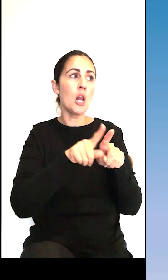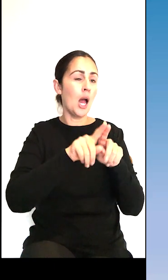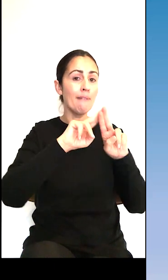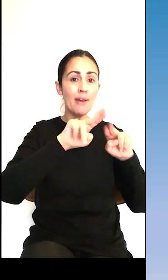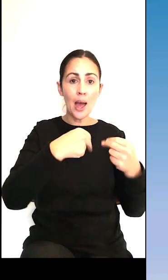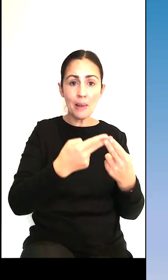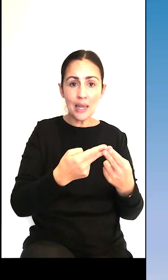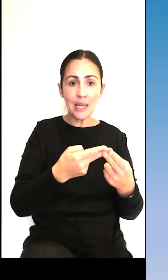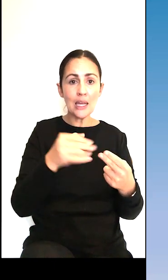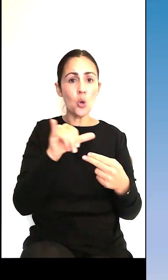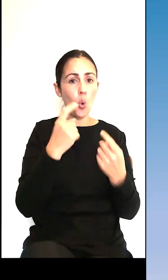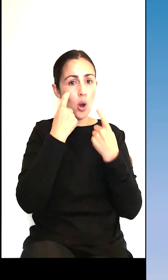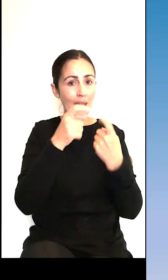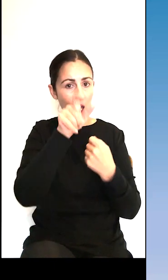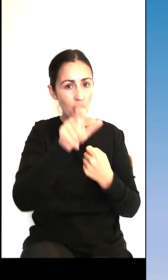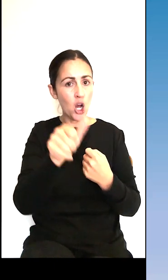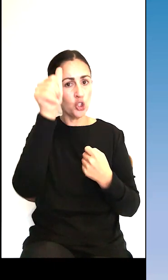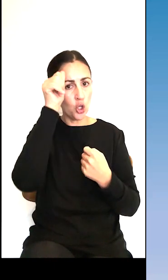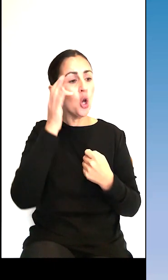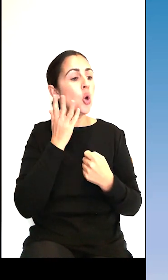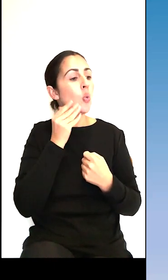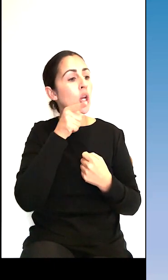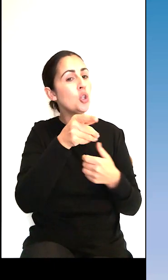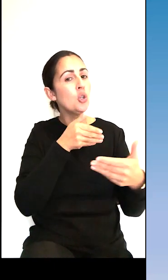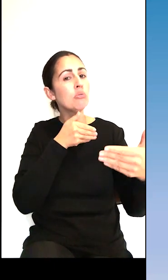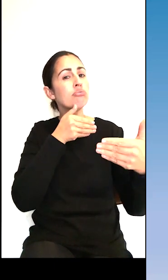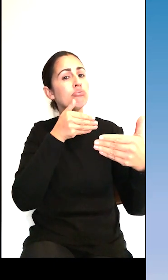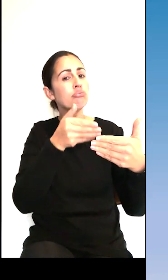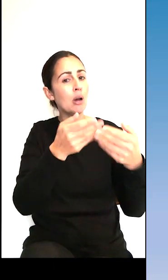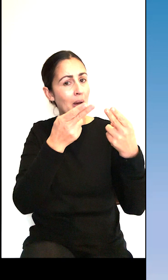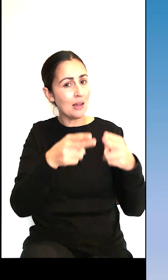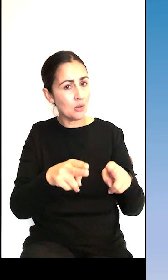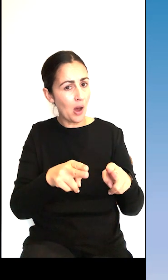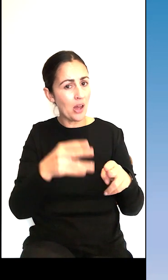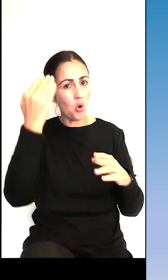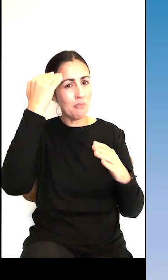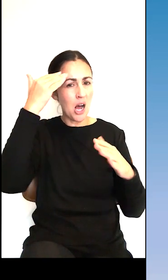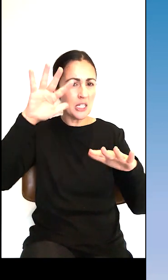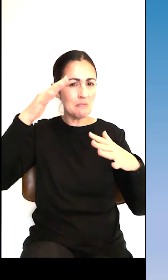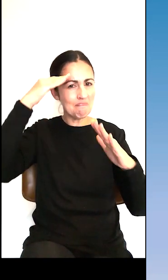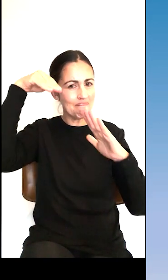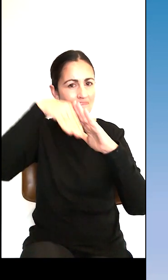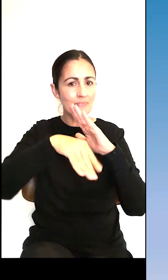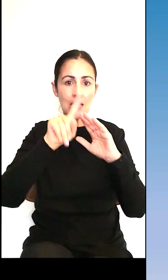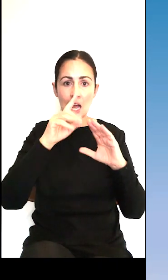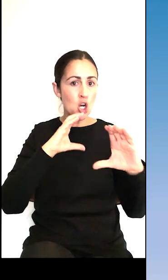So everyone will know what you want and respect your treatment choices if you lose the ability to communicate them for yourself.